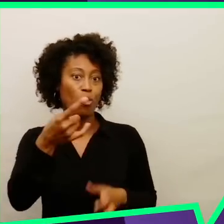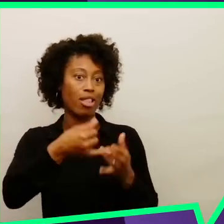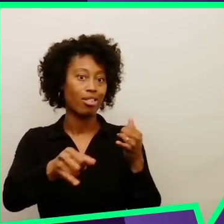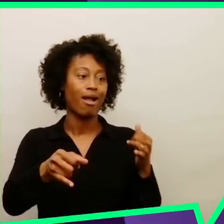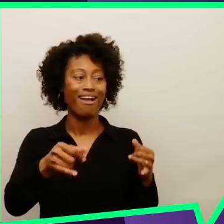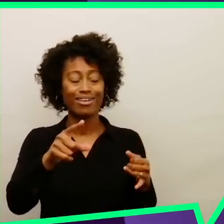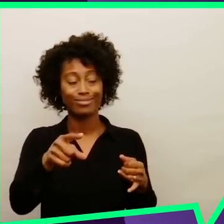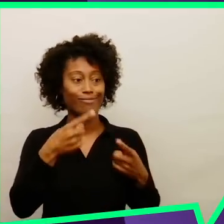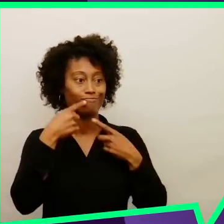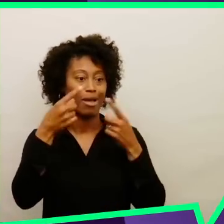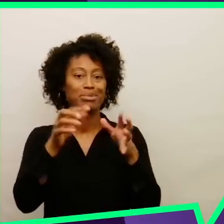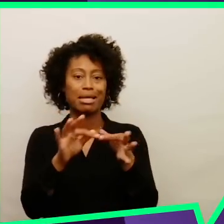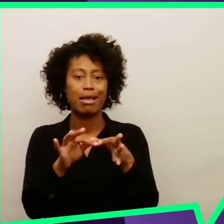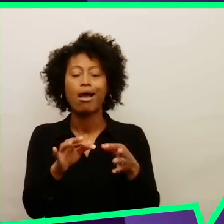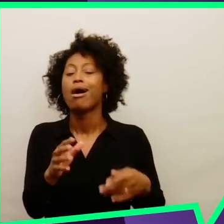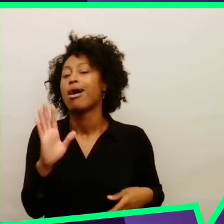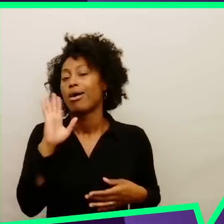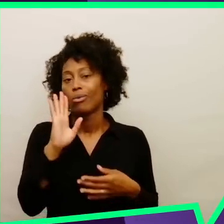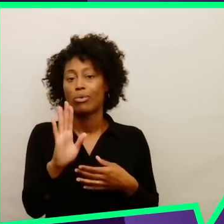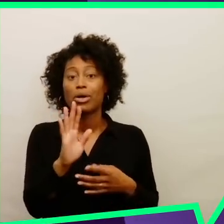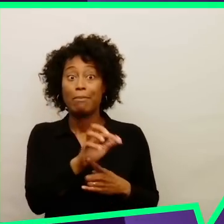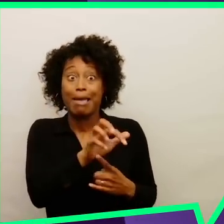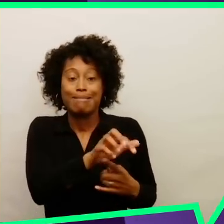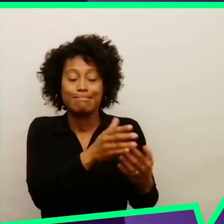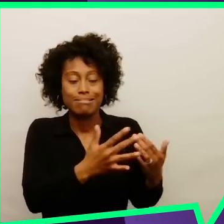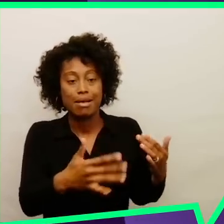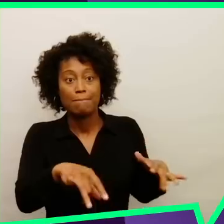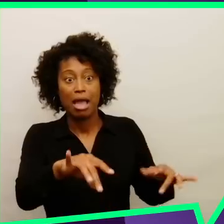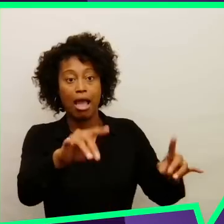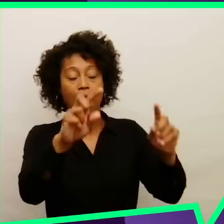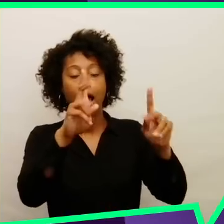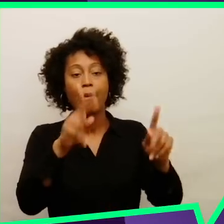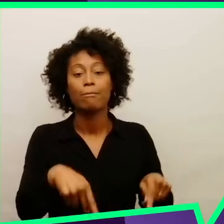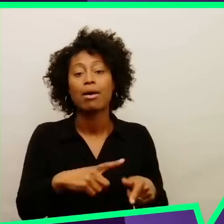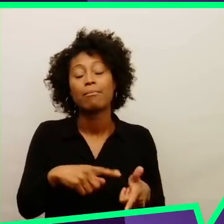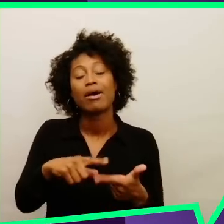in some of this casting. How you feel at the end of our showcase? Awesome!